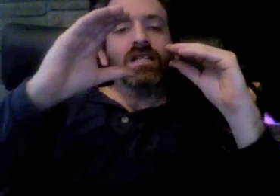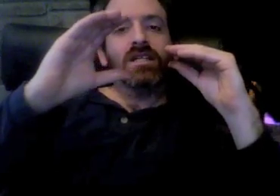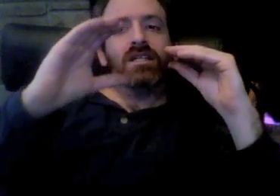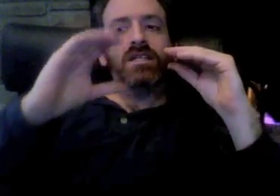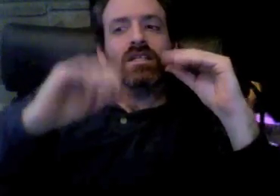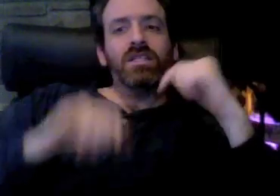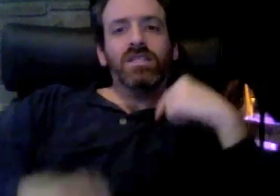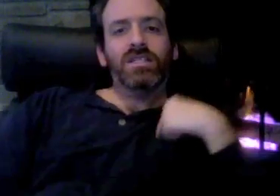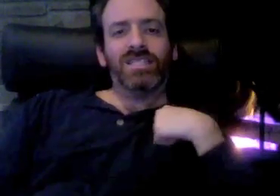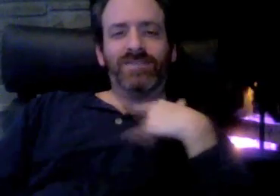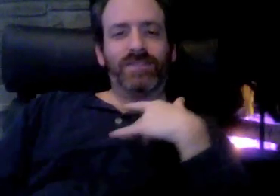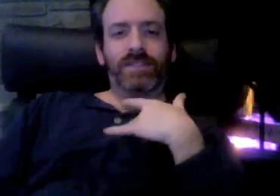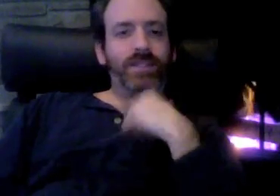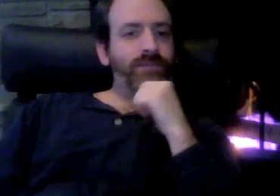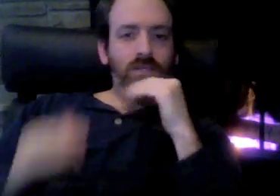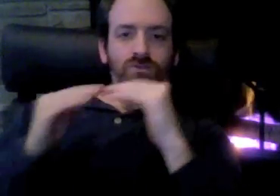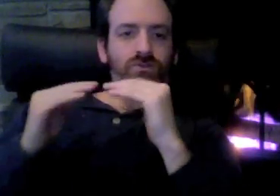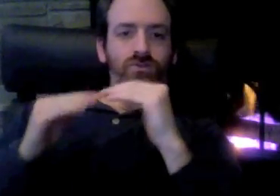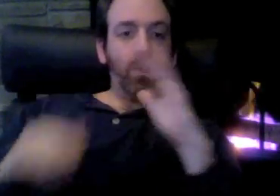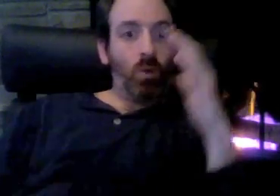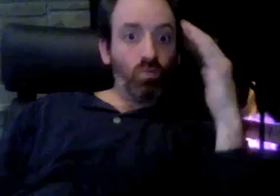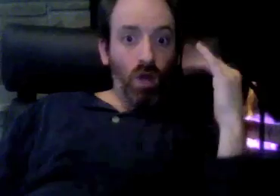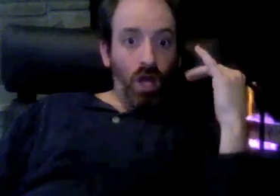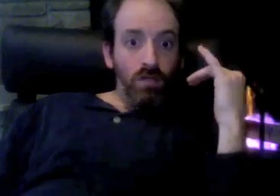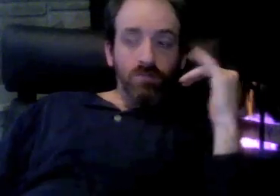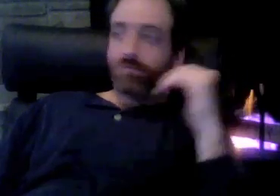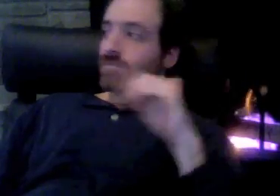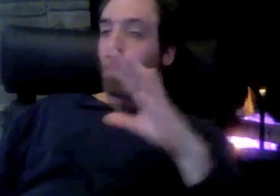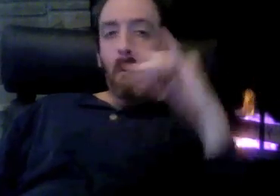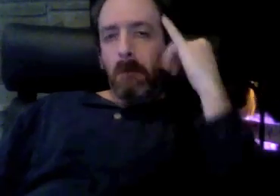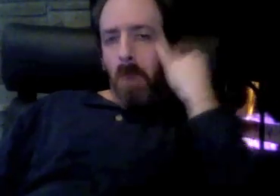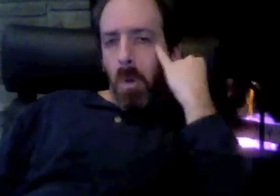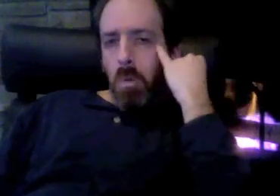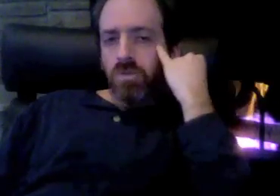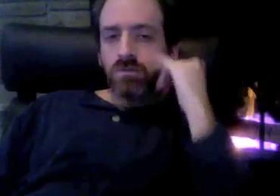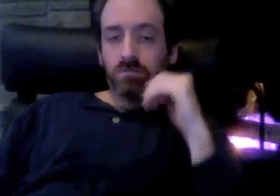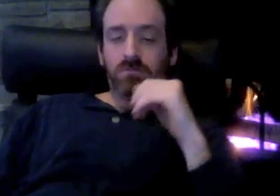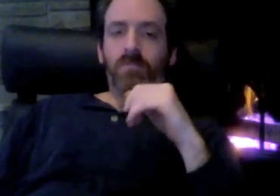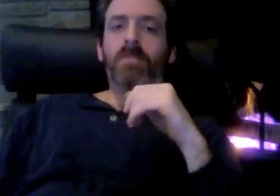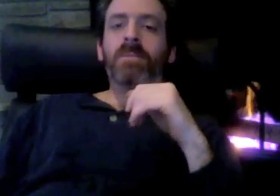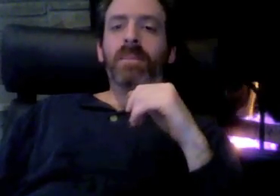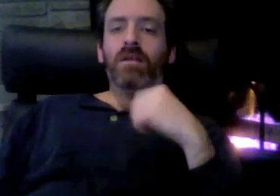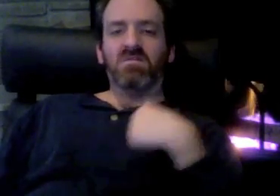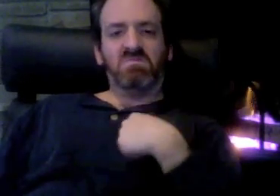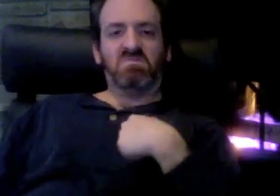to $1.50 for enterprise from $6 (consumer rate) I don’t think this is fair. Allow me share you my thoughts on this one.